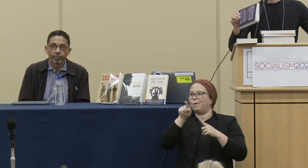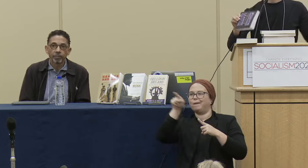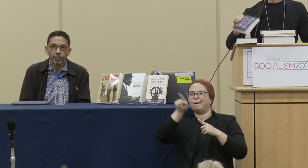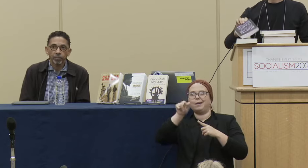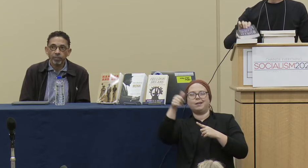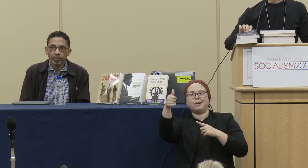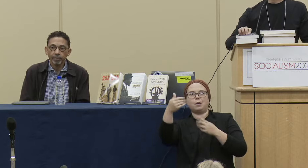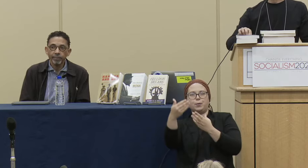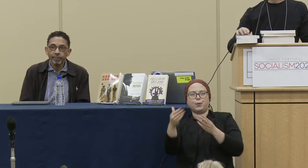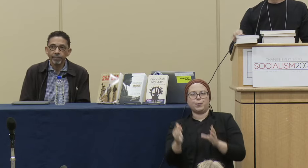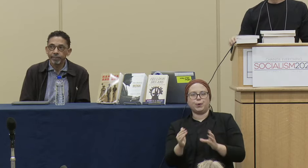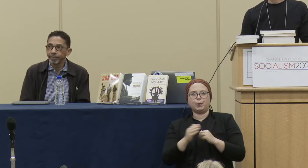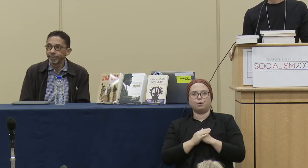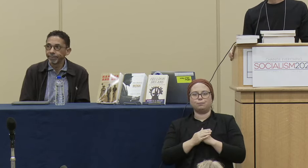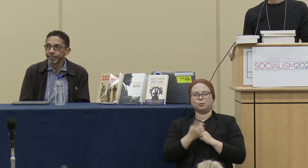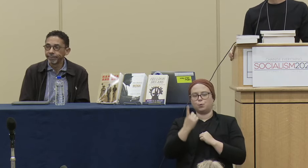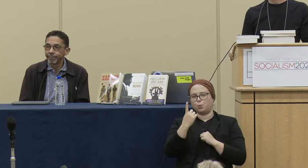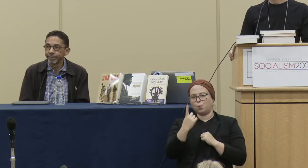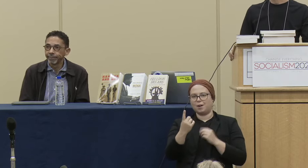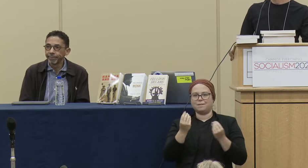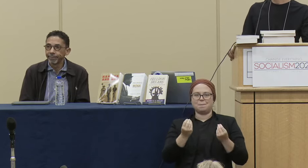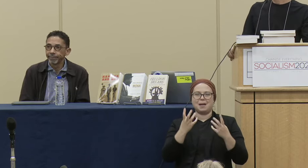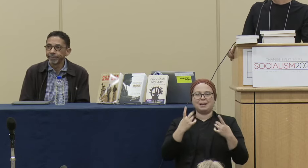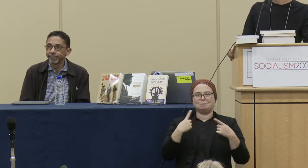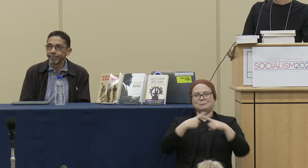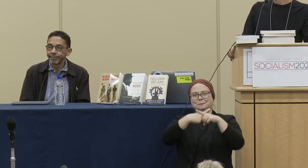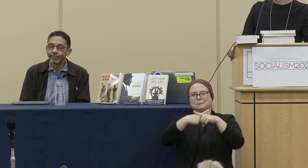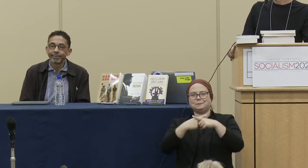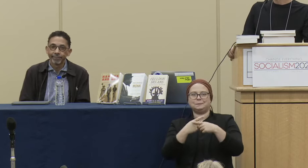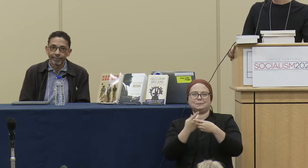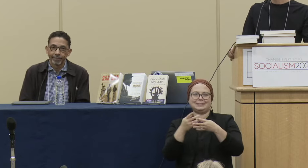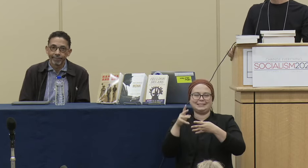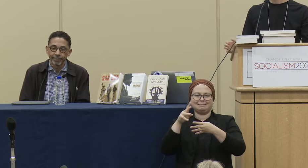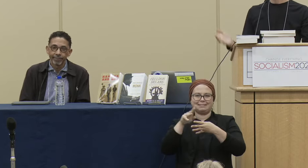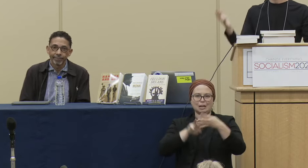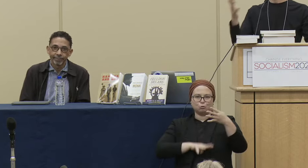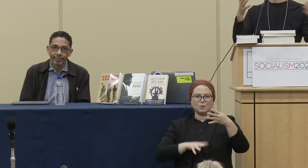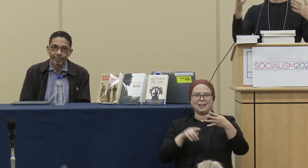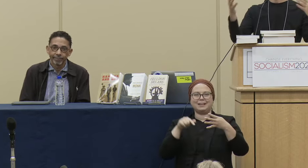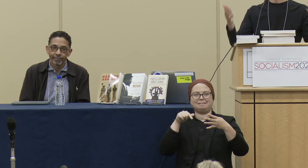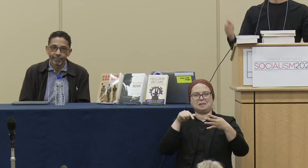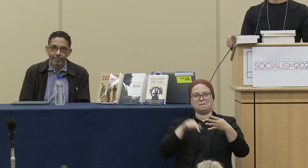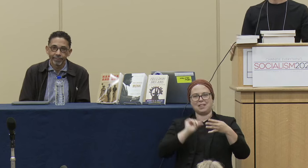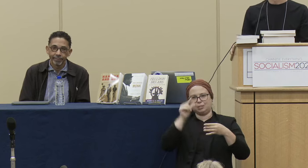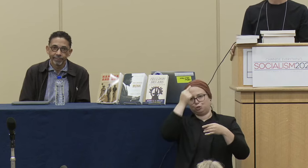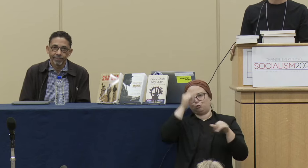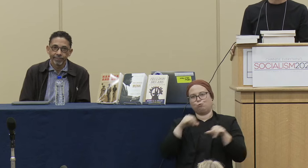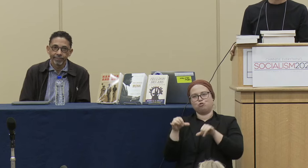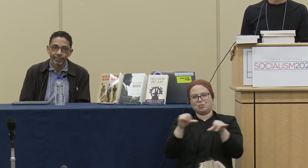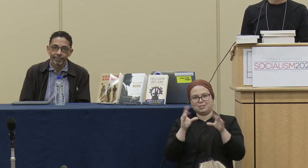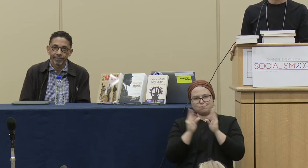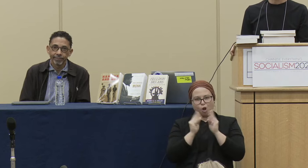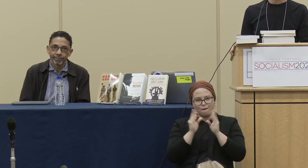they are now talking about concurrently in another room. This is one of the many complications of the scheduling